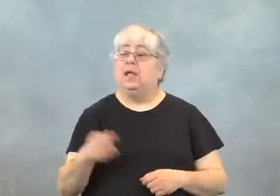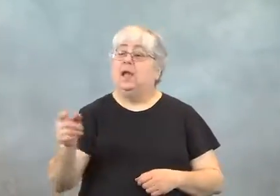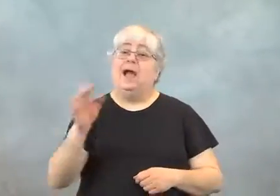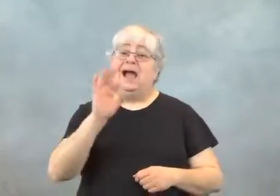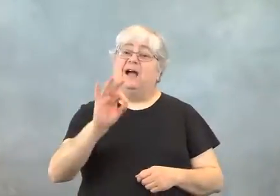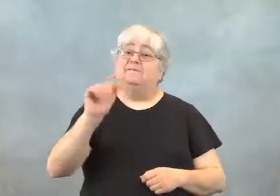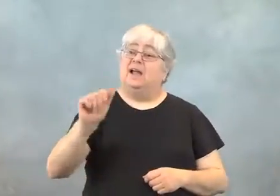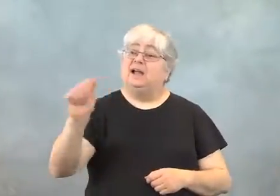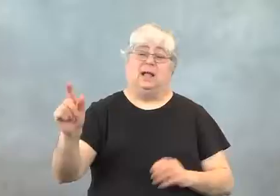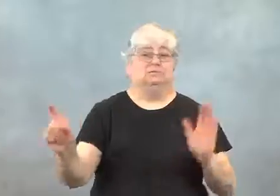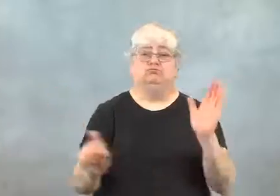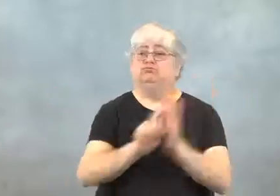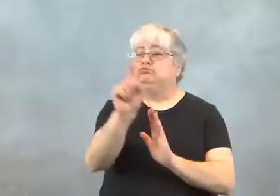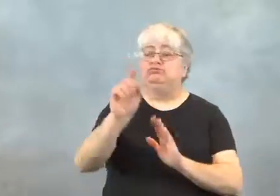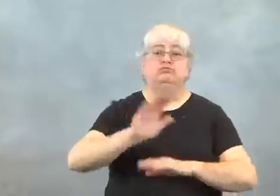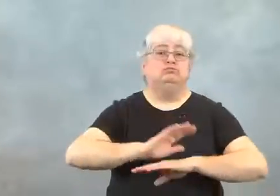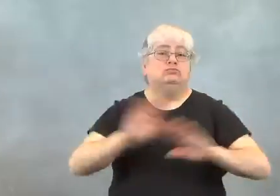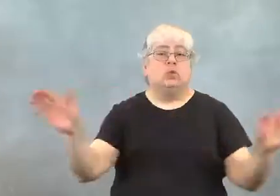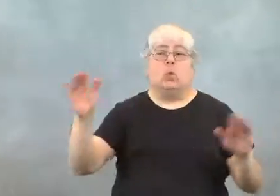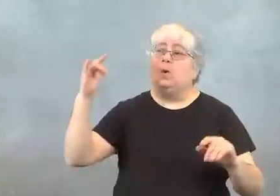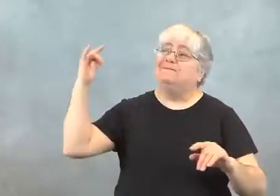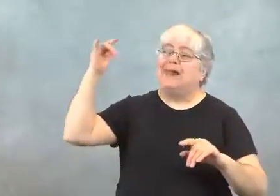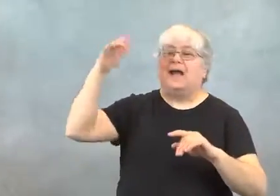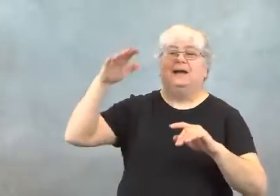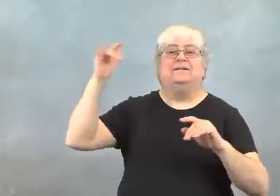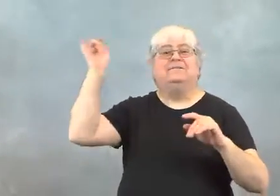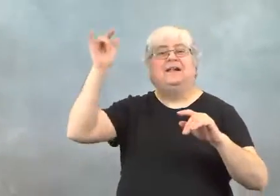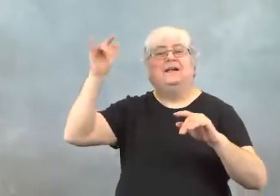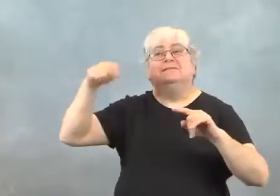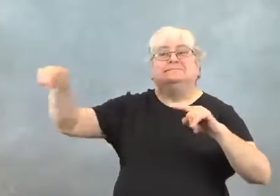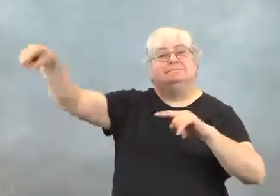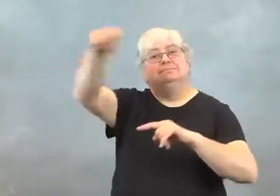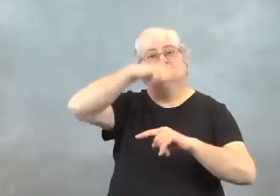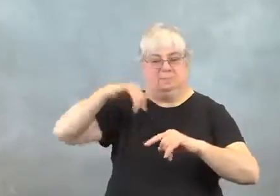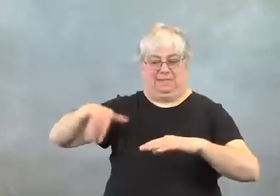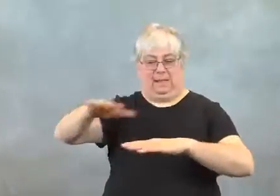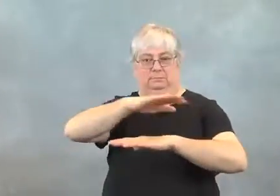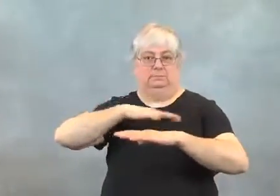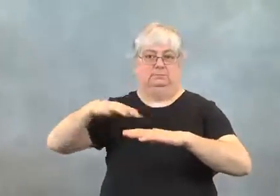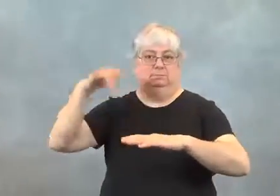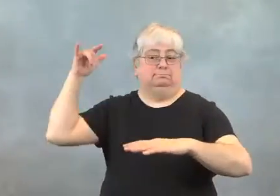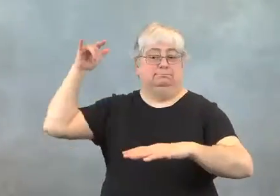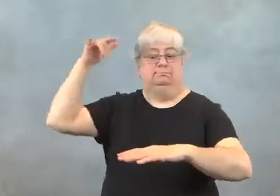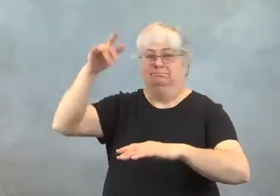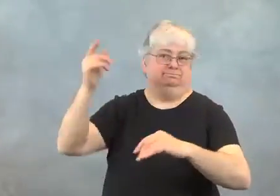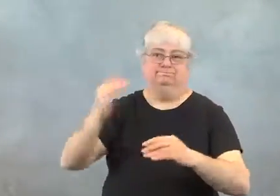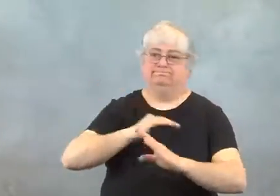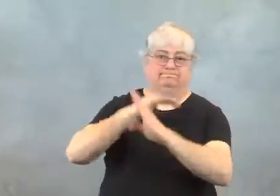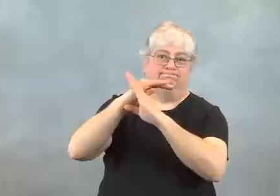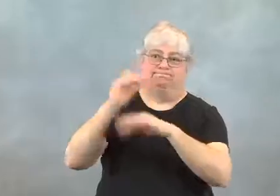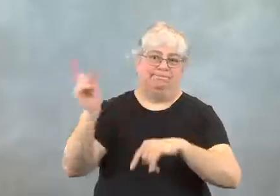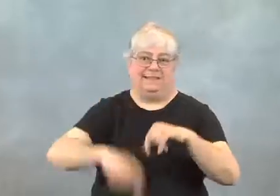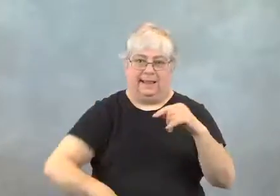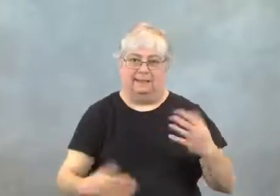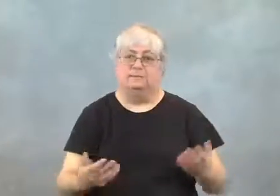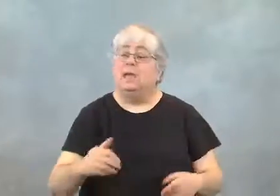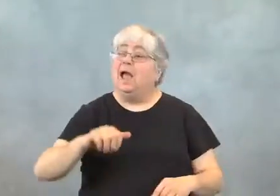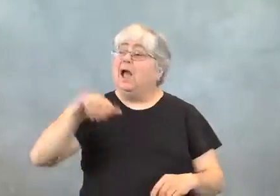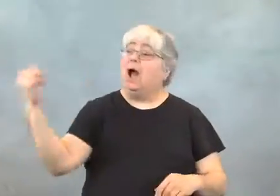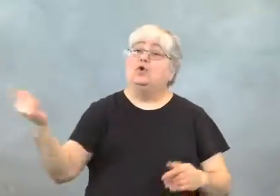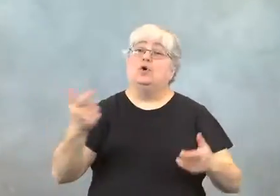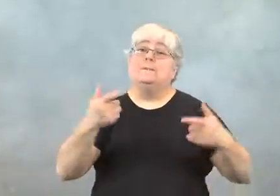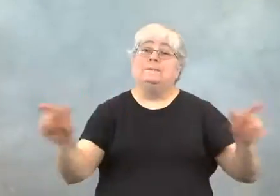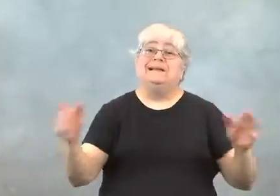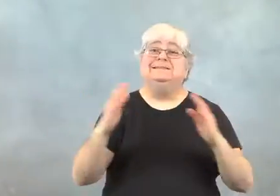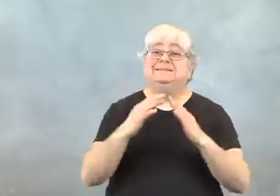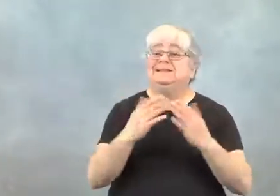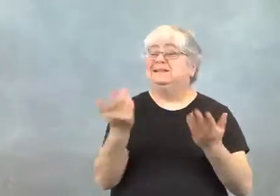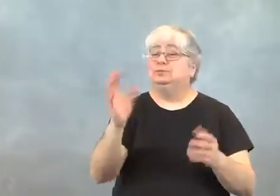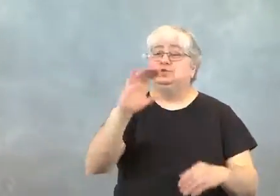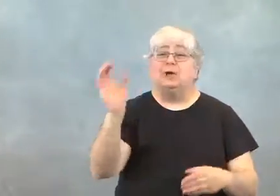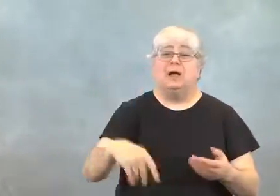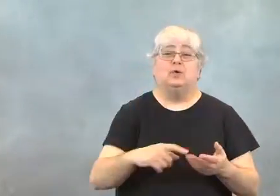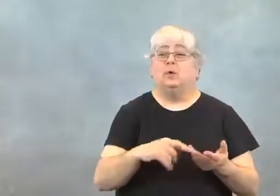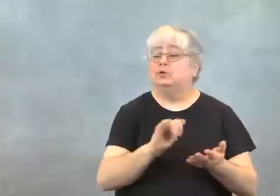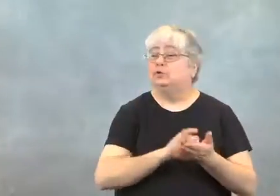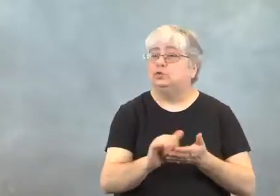The FAA established a no-fly zone over the area.